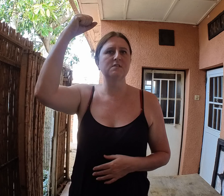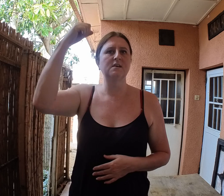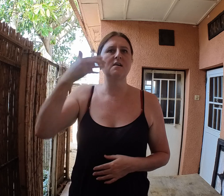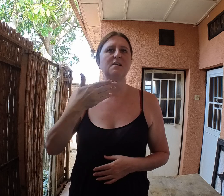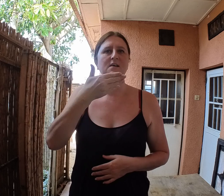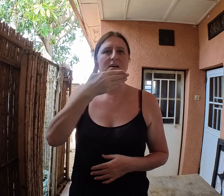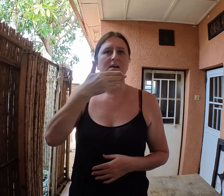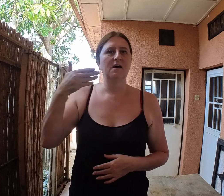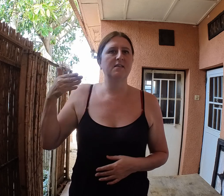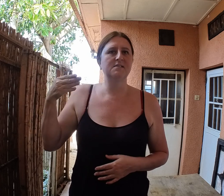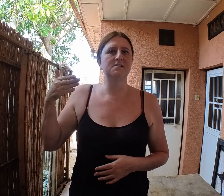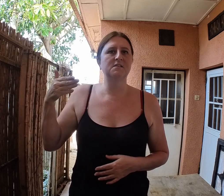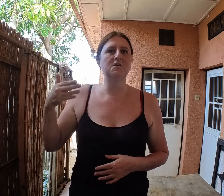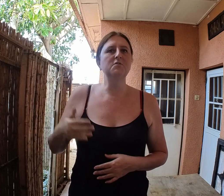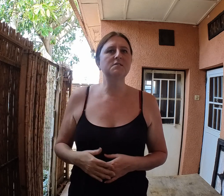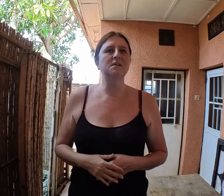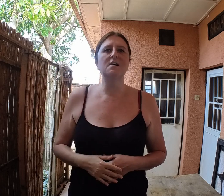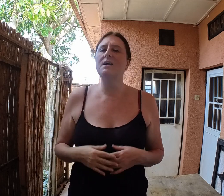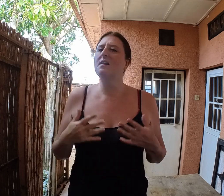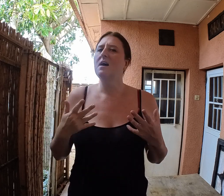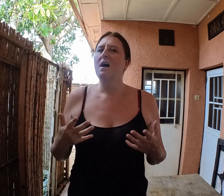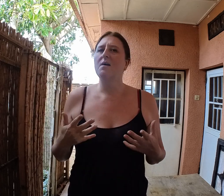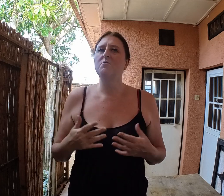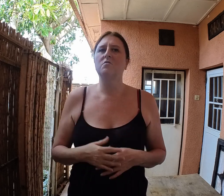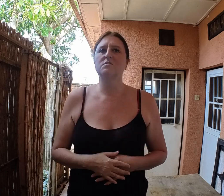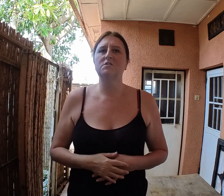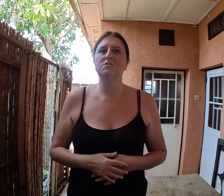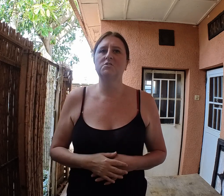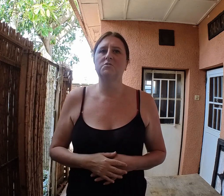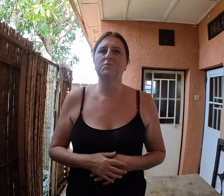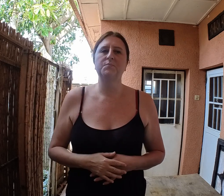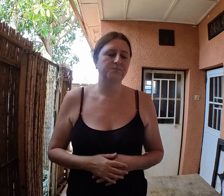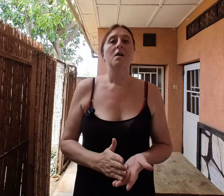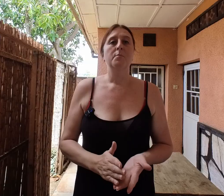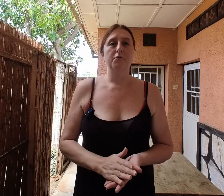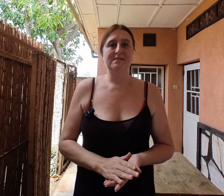old sign and this is a new sign? I'm not too sure.